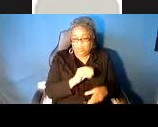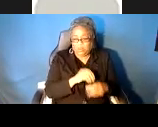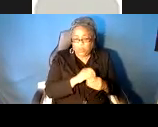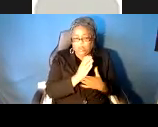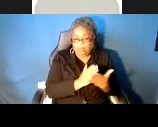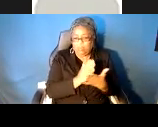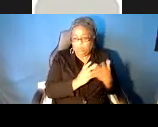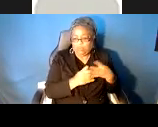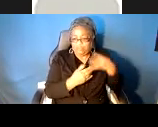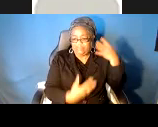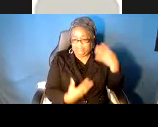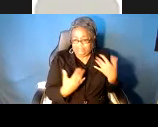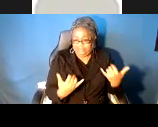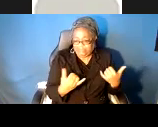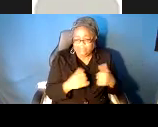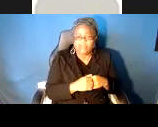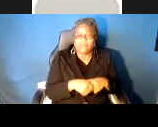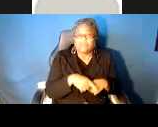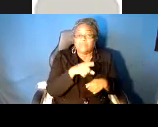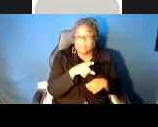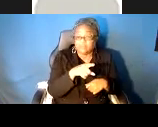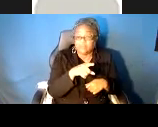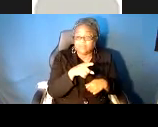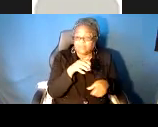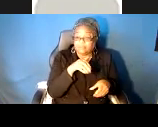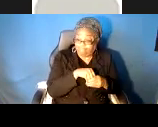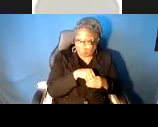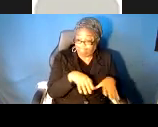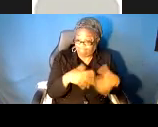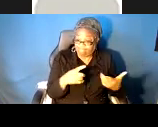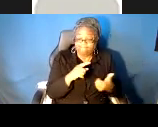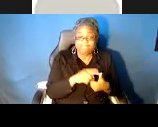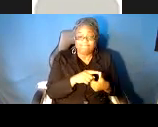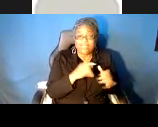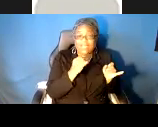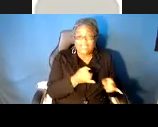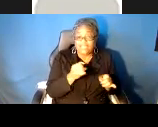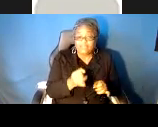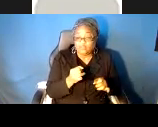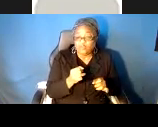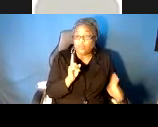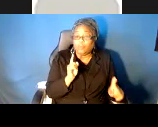and those are individual purpose, you have 1,500 maximum characters for that,